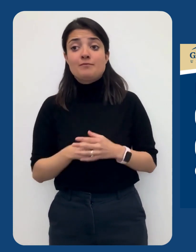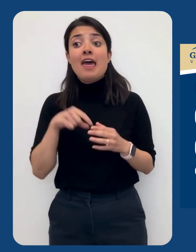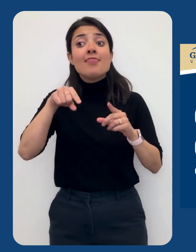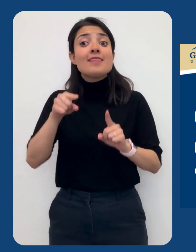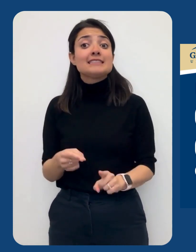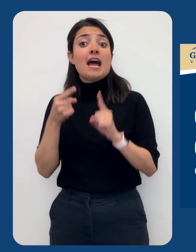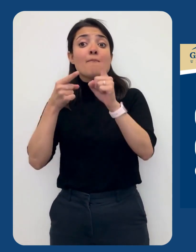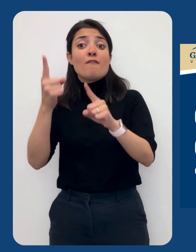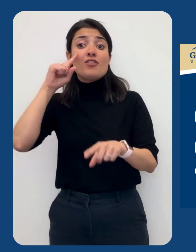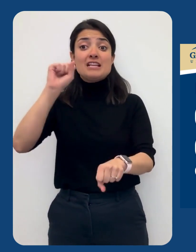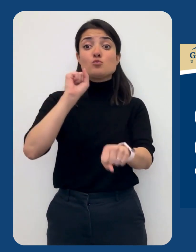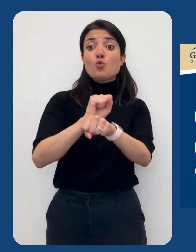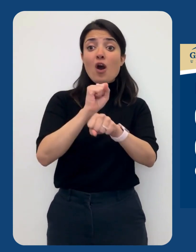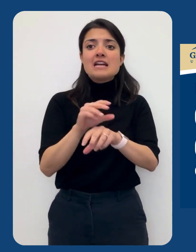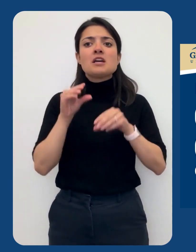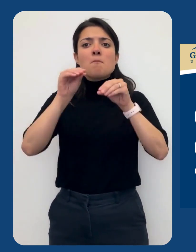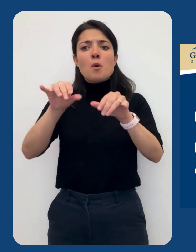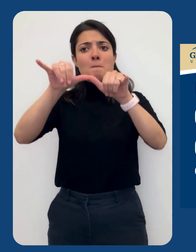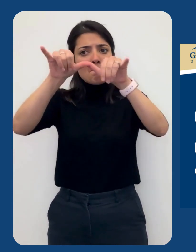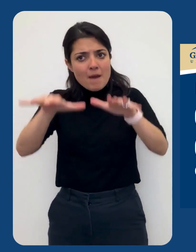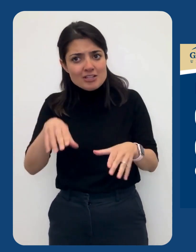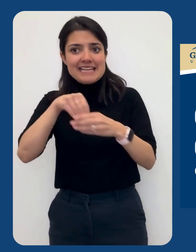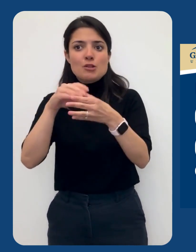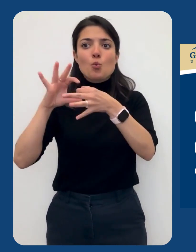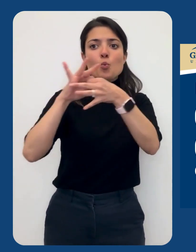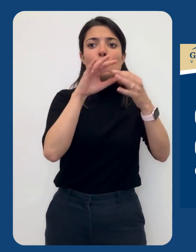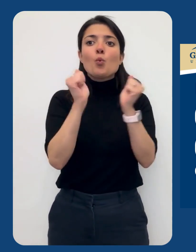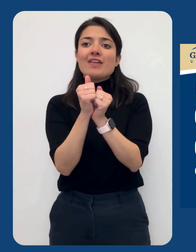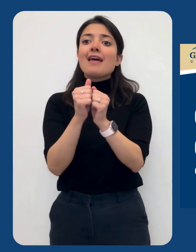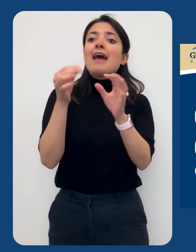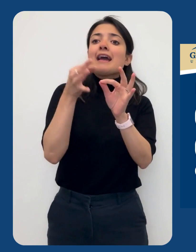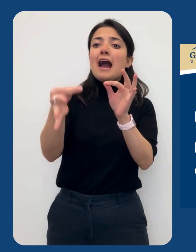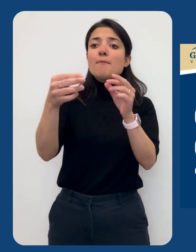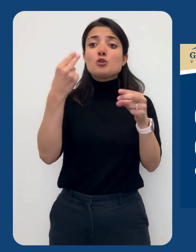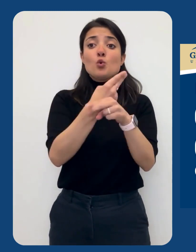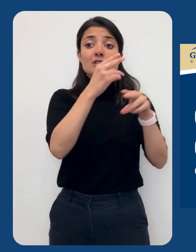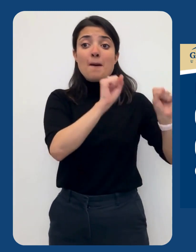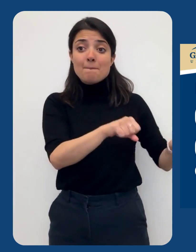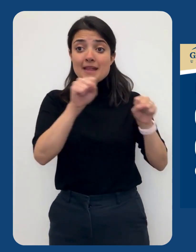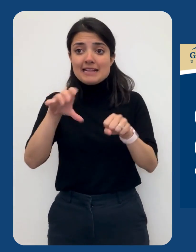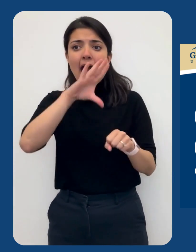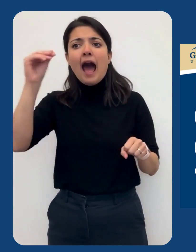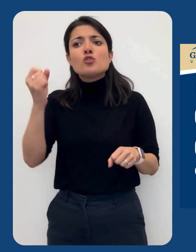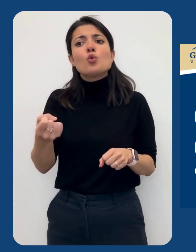The aim of this work is to put metrics in relation with caption usability,